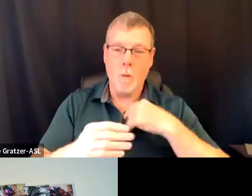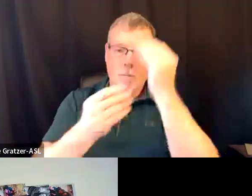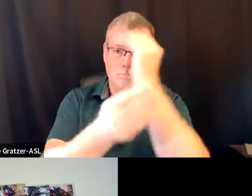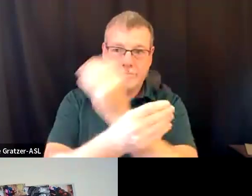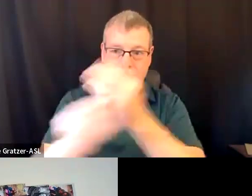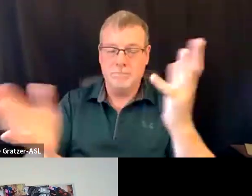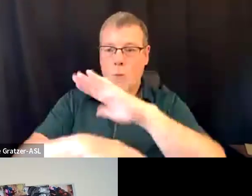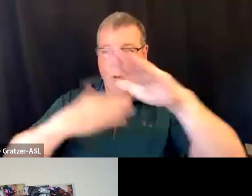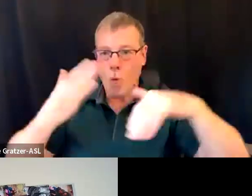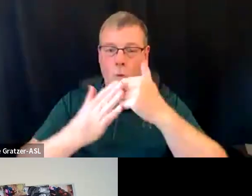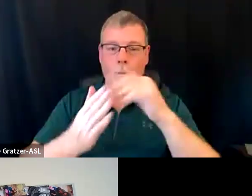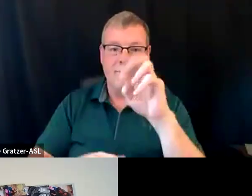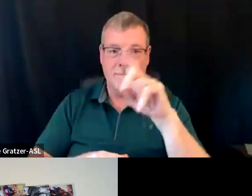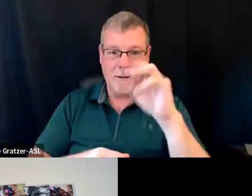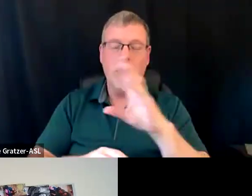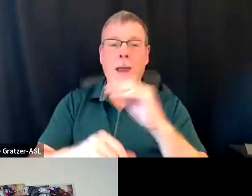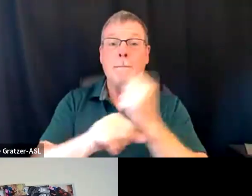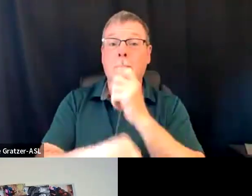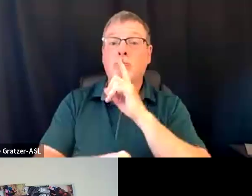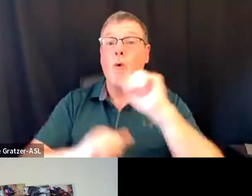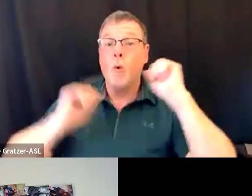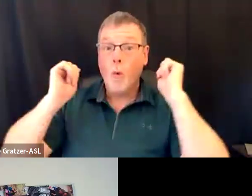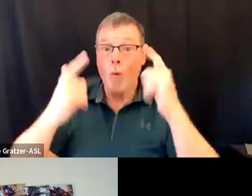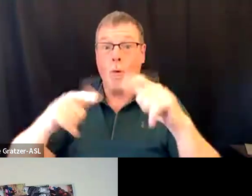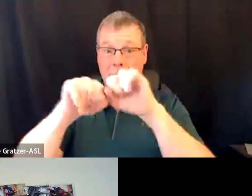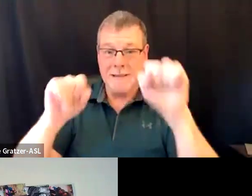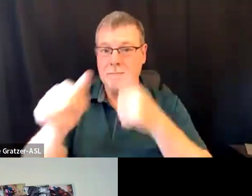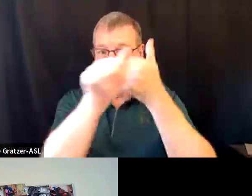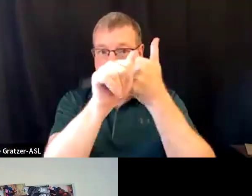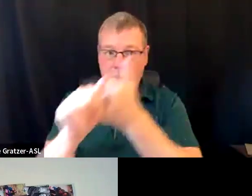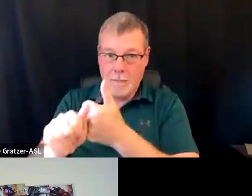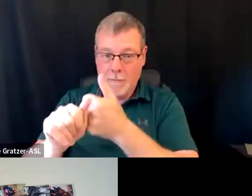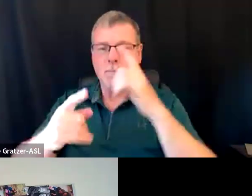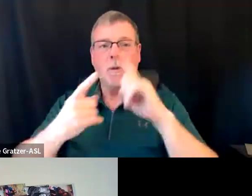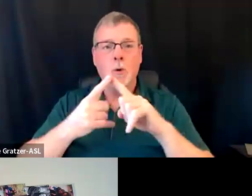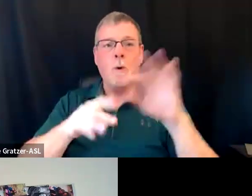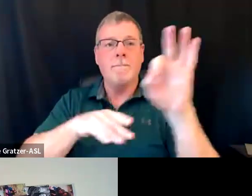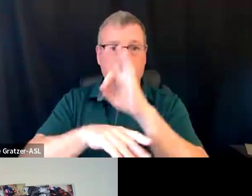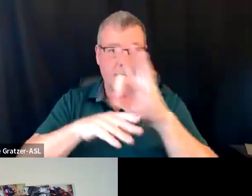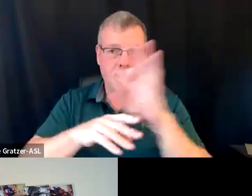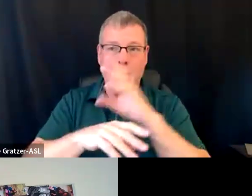and ensure that their systems are compliant, related to the functionality and the user interface